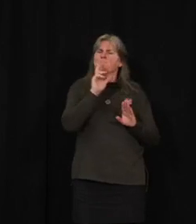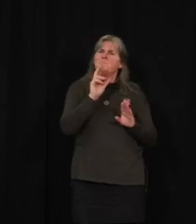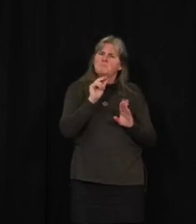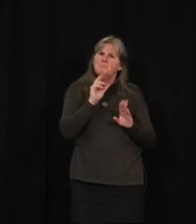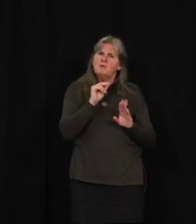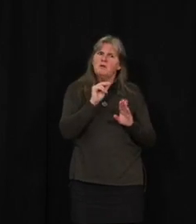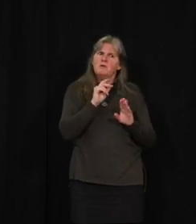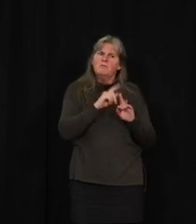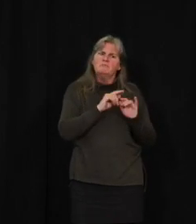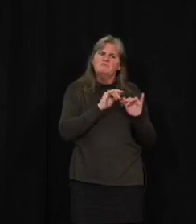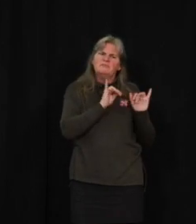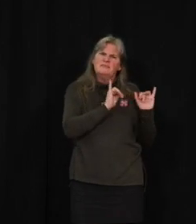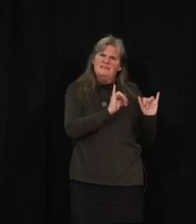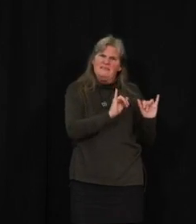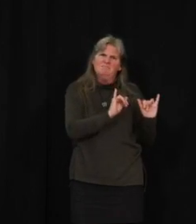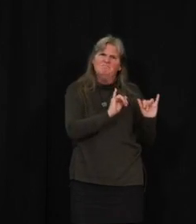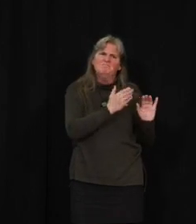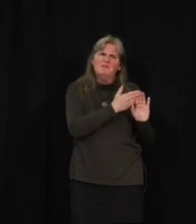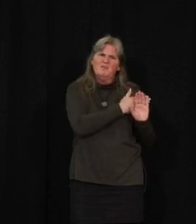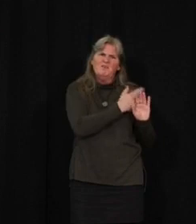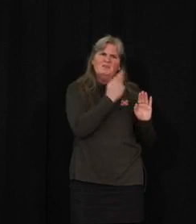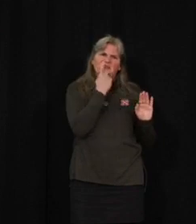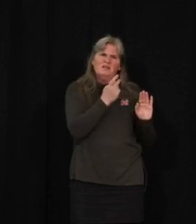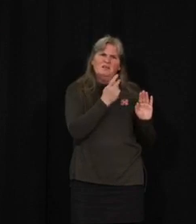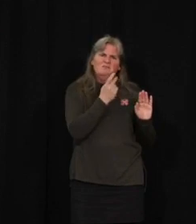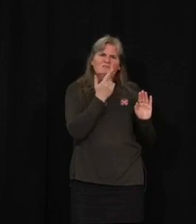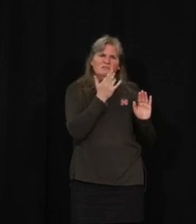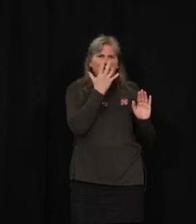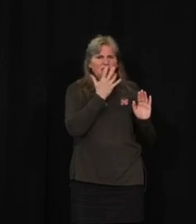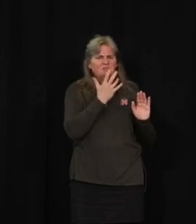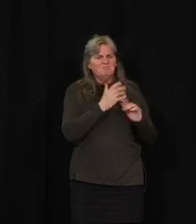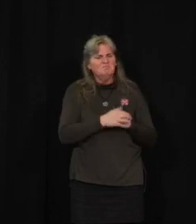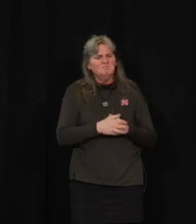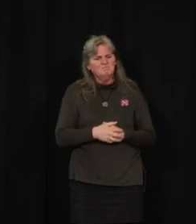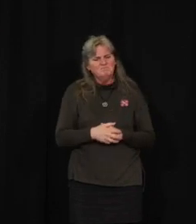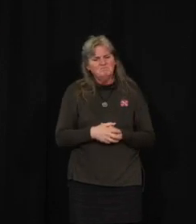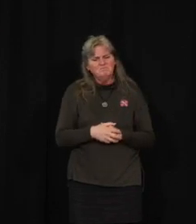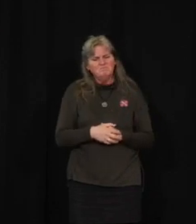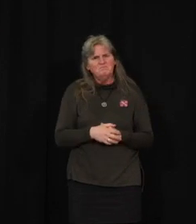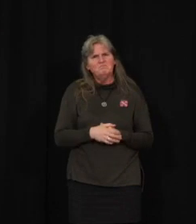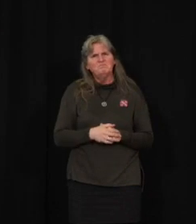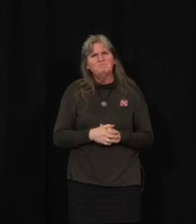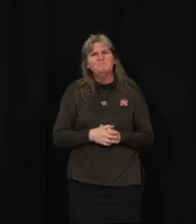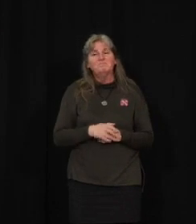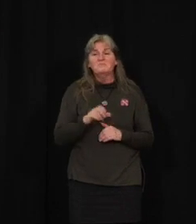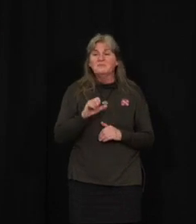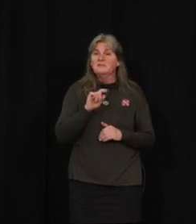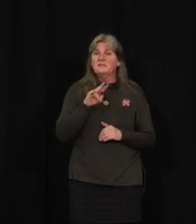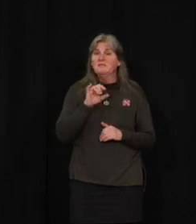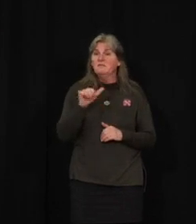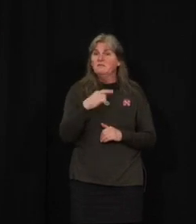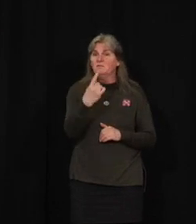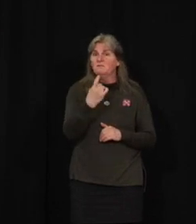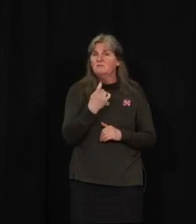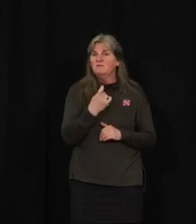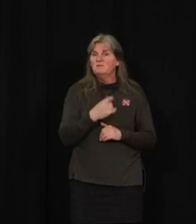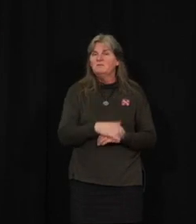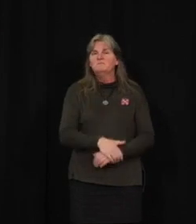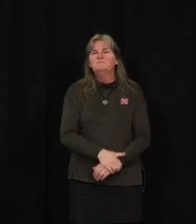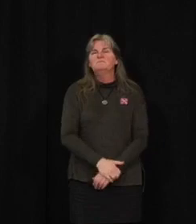seen before. Next question, Steve? Reporter: Aside from putting